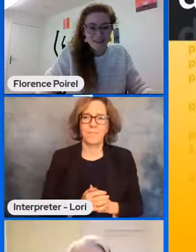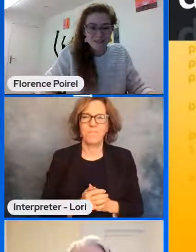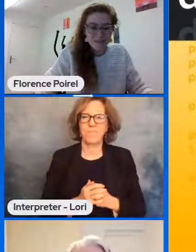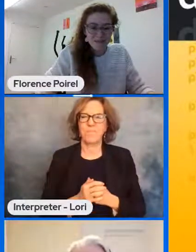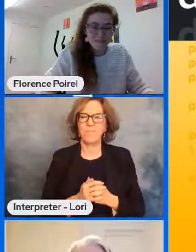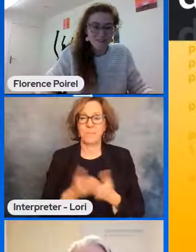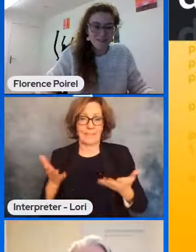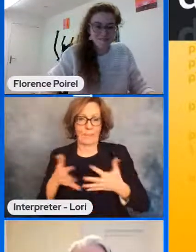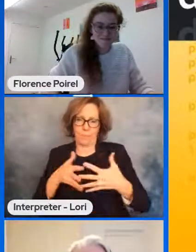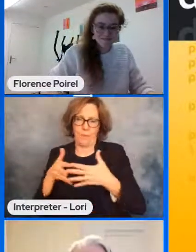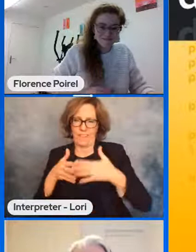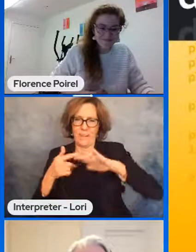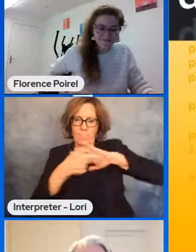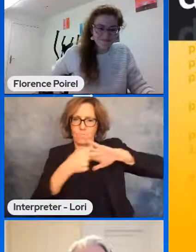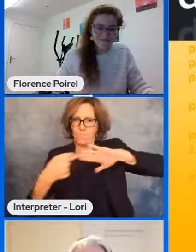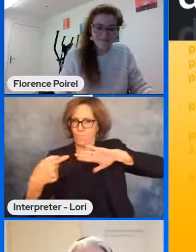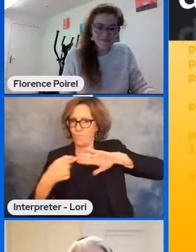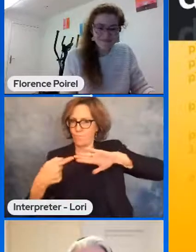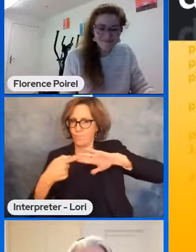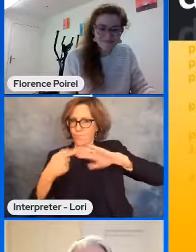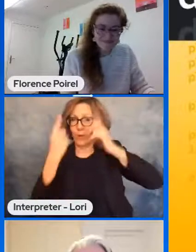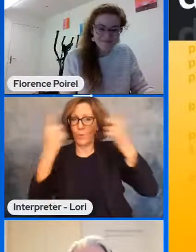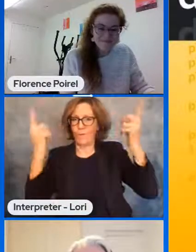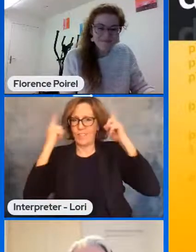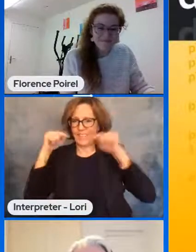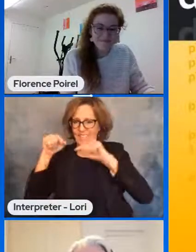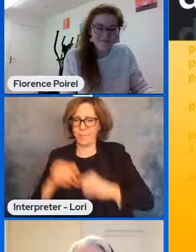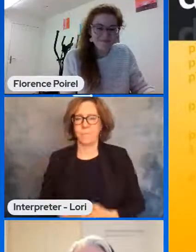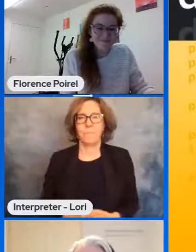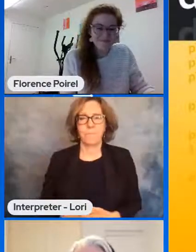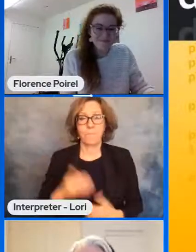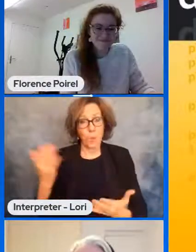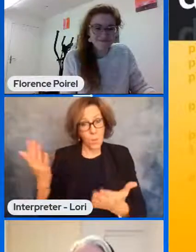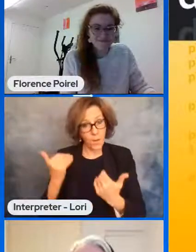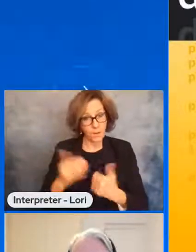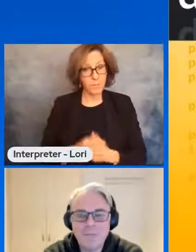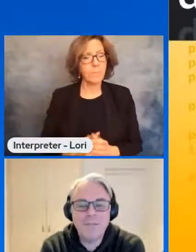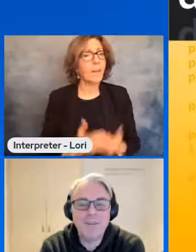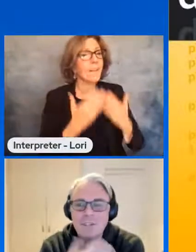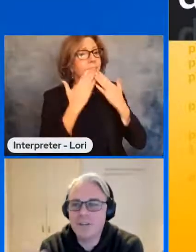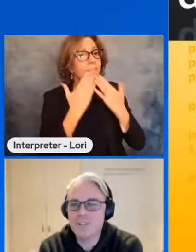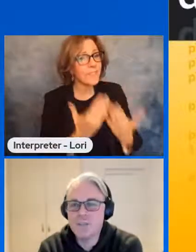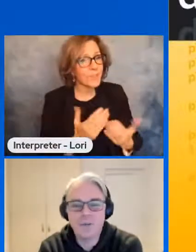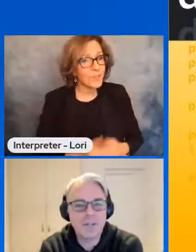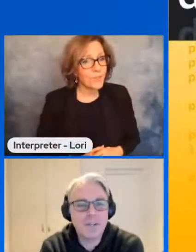Welcome, Christopher. Thank you, Flo. It's such a pleasure to be here. Before I start, I just wanted to give